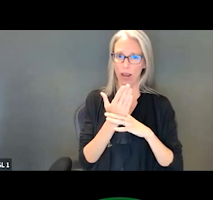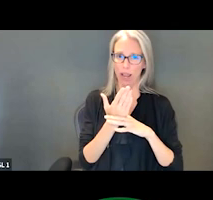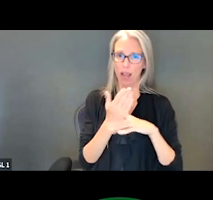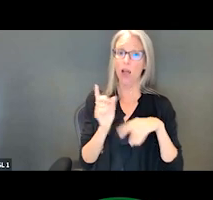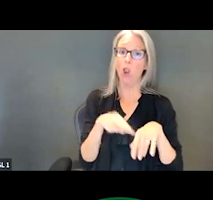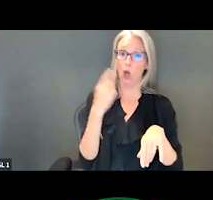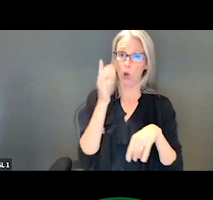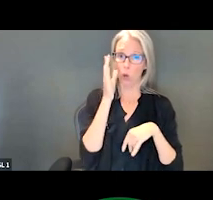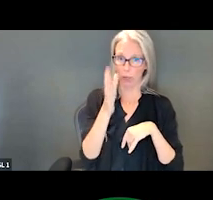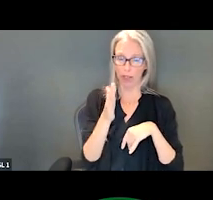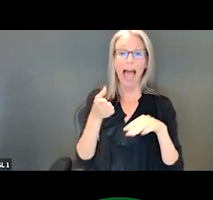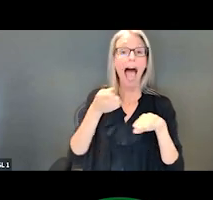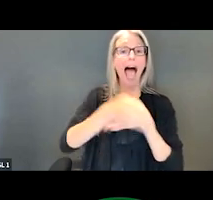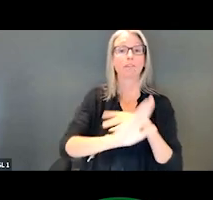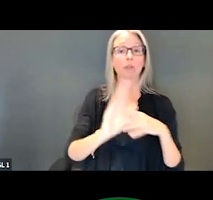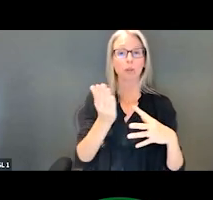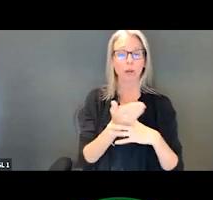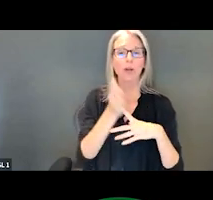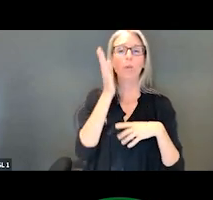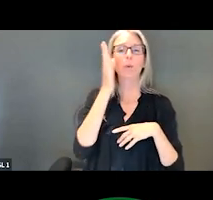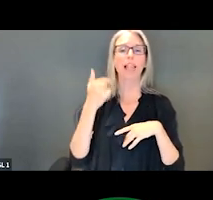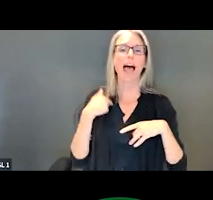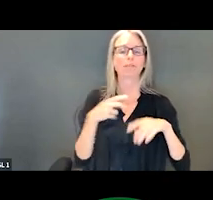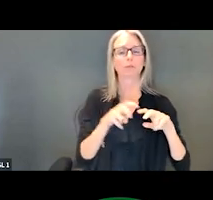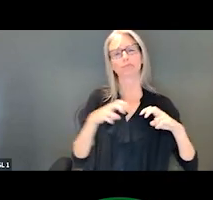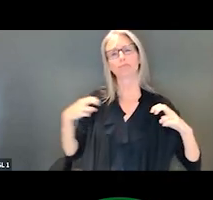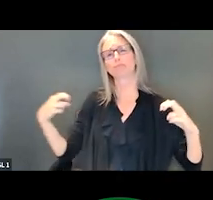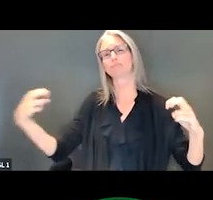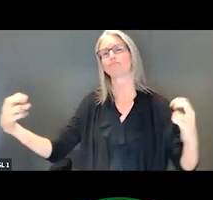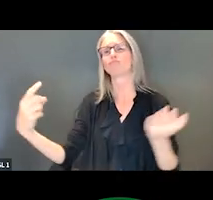So when you return from the break, it is Hannah that you will see and hear introducing that